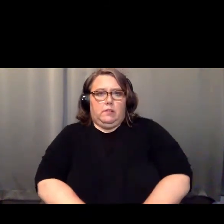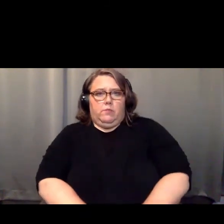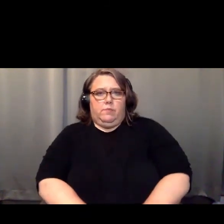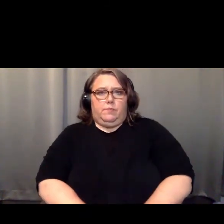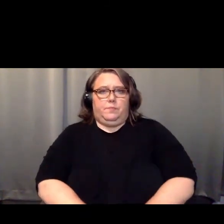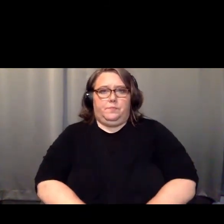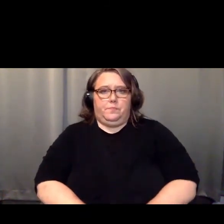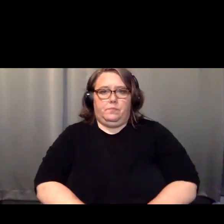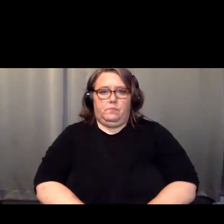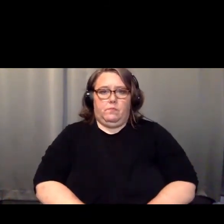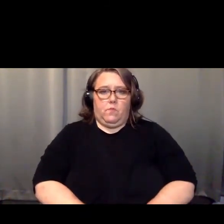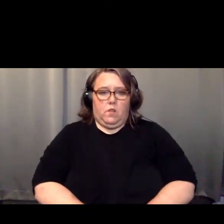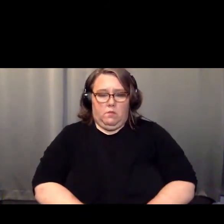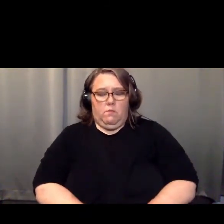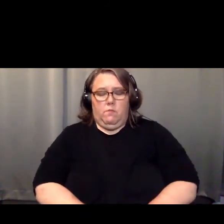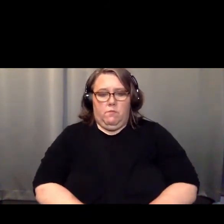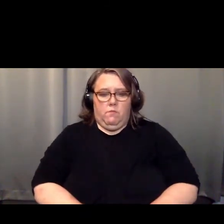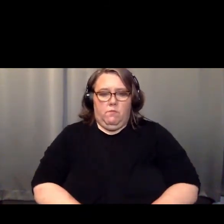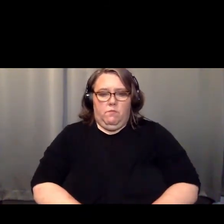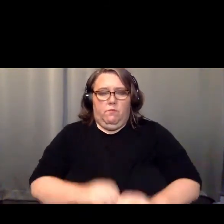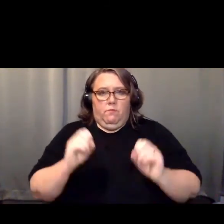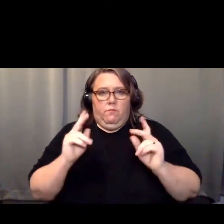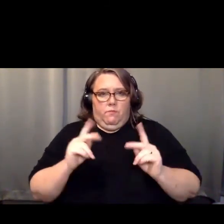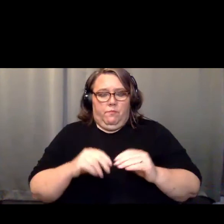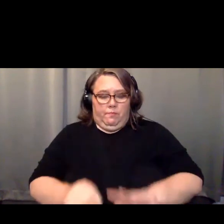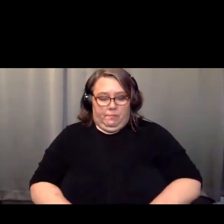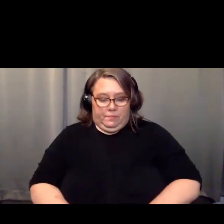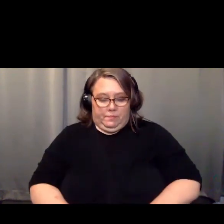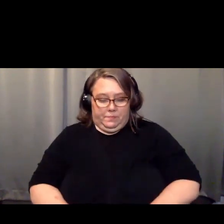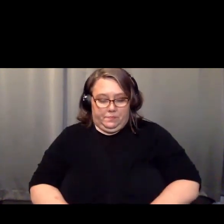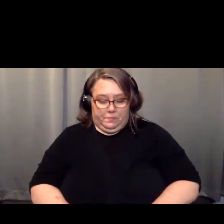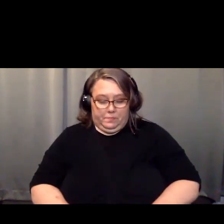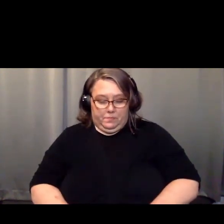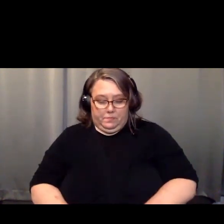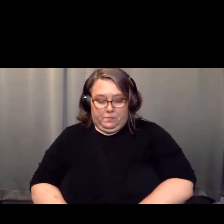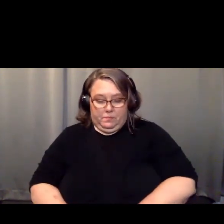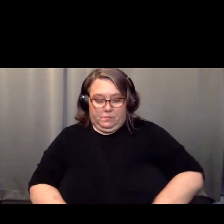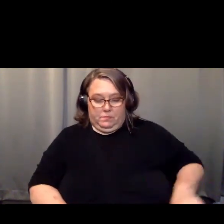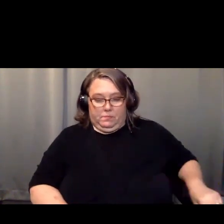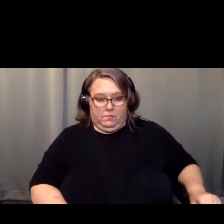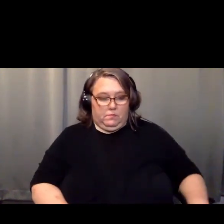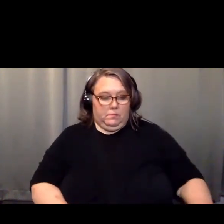[Angelica] All right, okay, well, I guess we can start with Jonathan